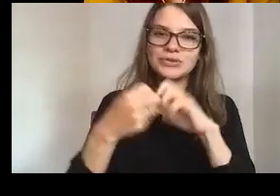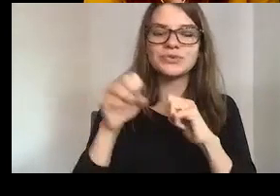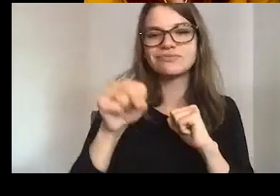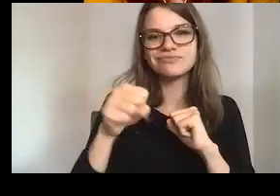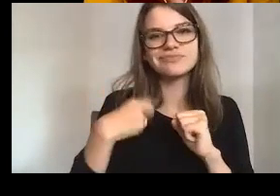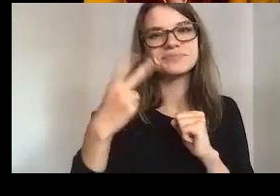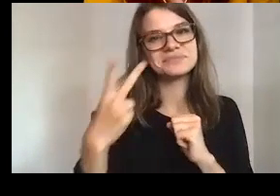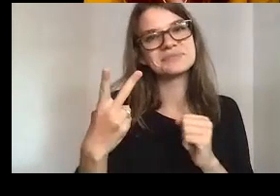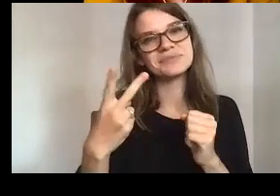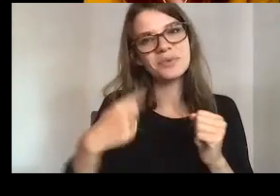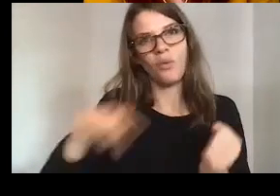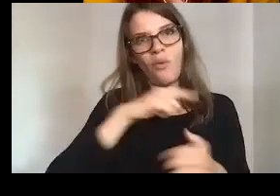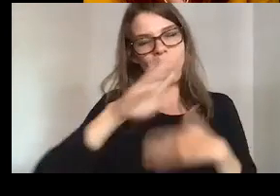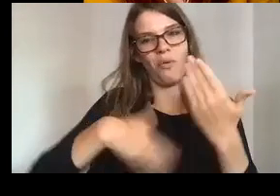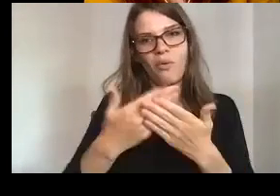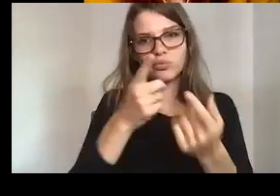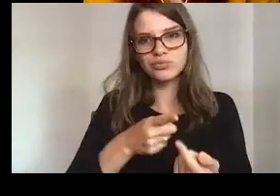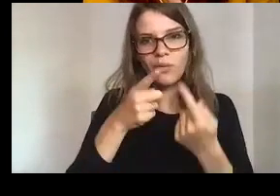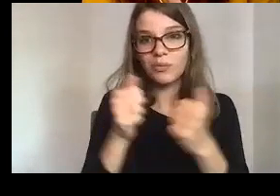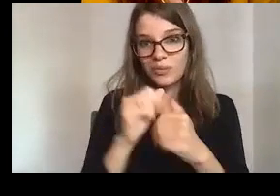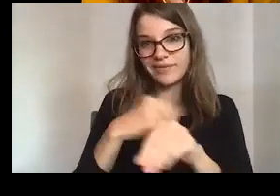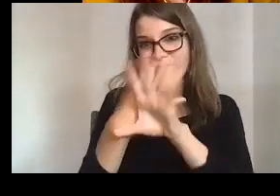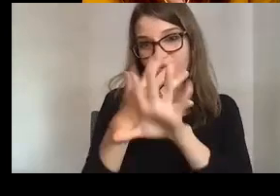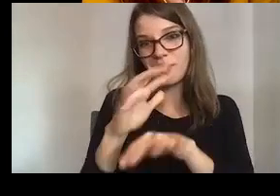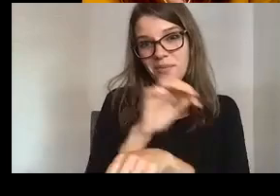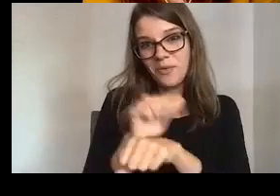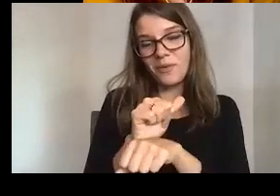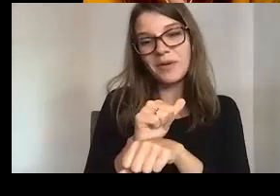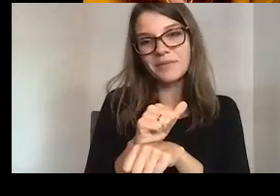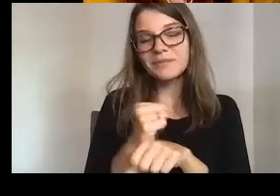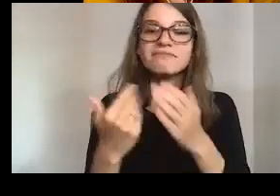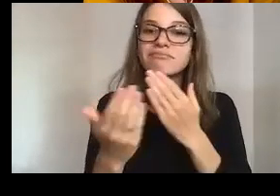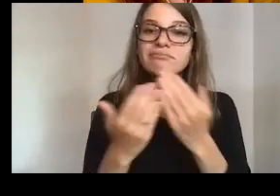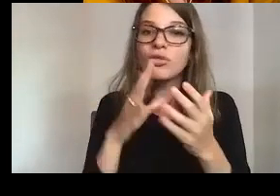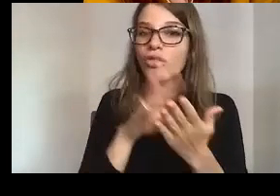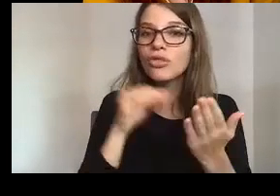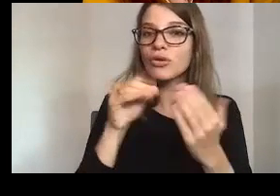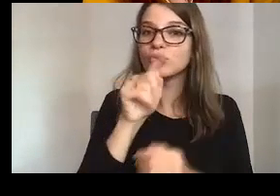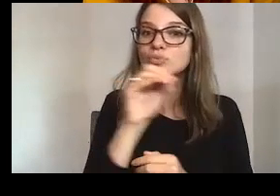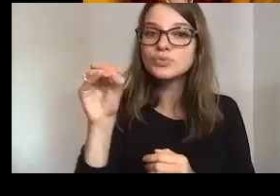all struggling with when it comes to telehealth whether it's learning how to use zoom as this